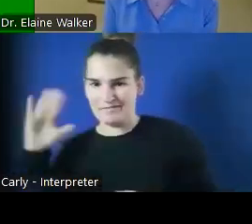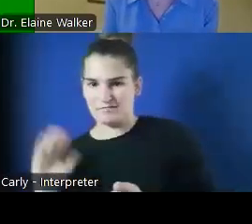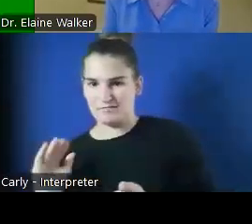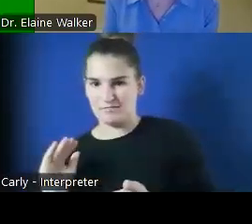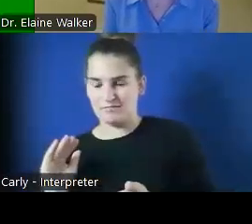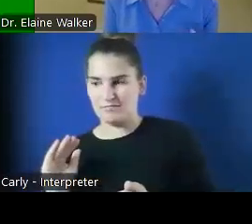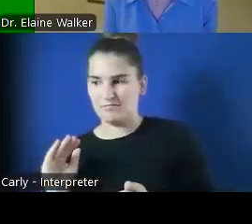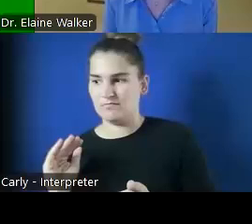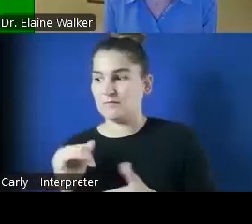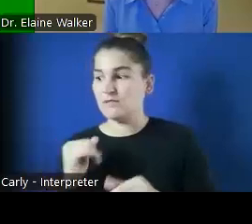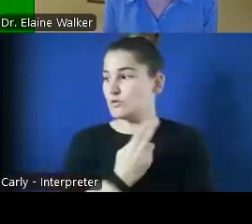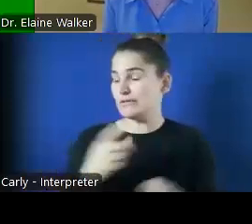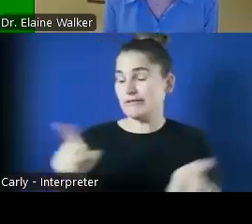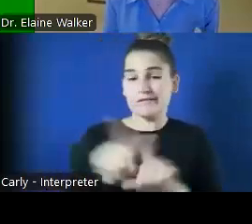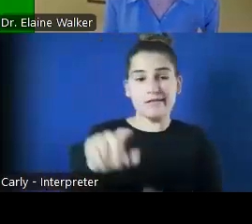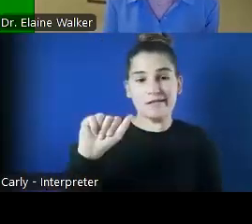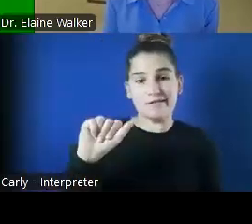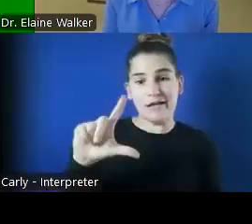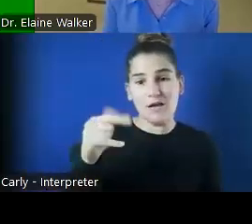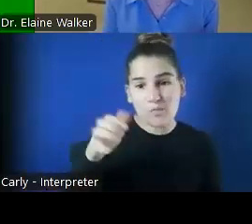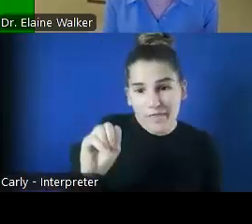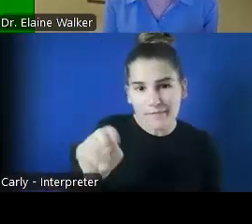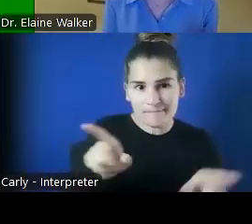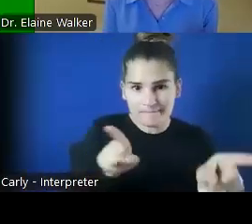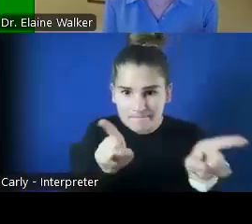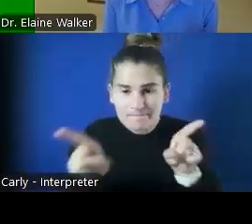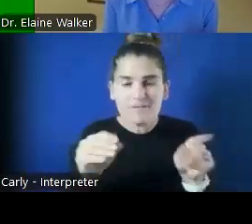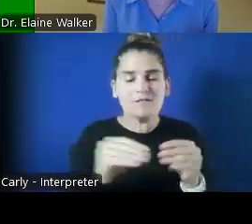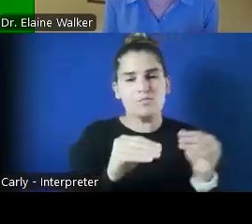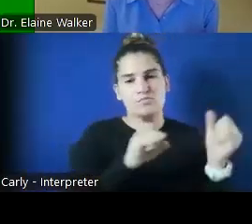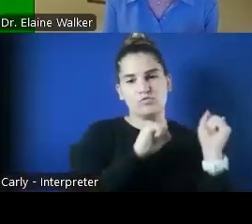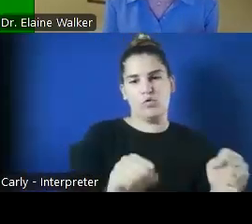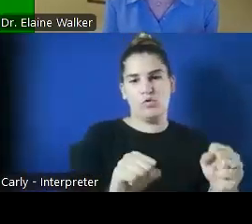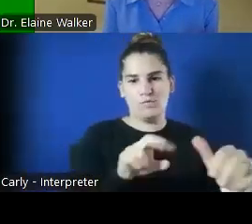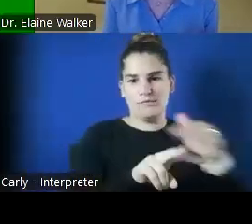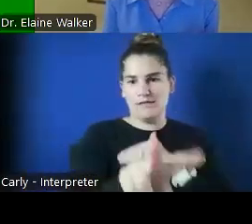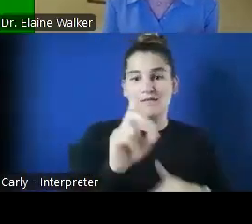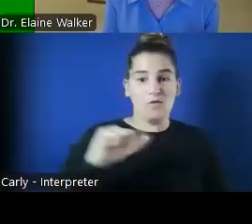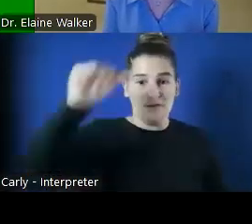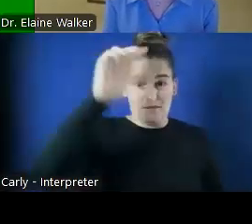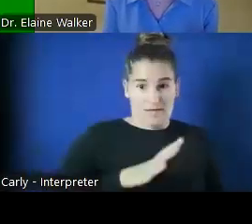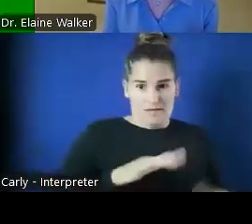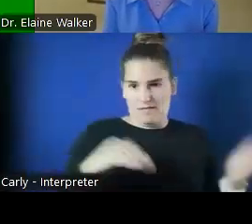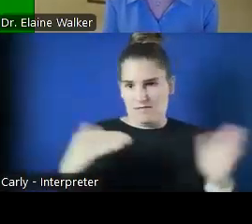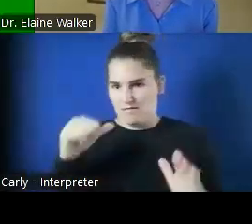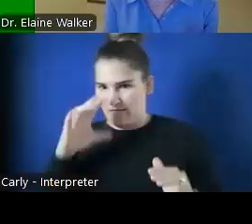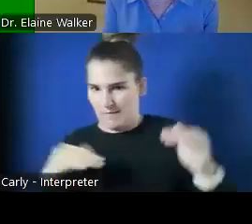algorithm and weights uh more predictive in males than females although significantly predictive in